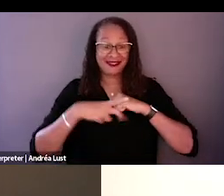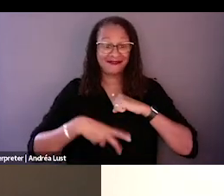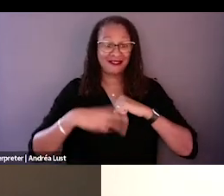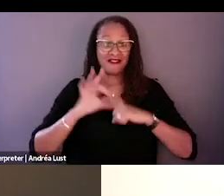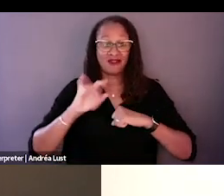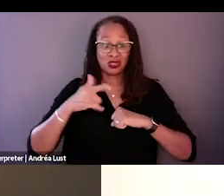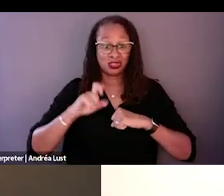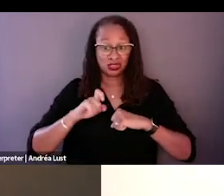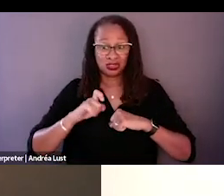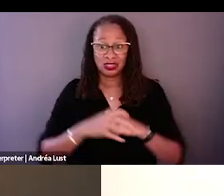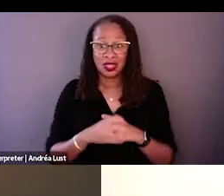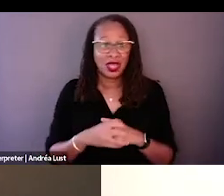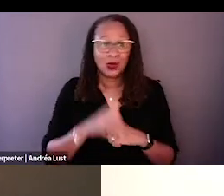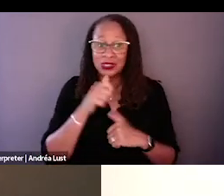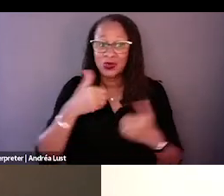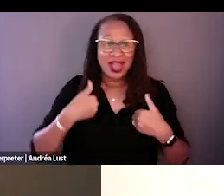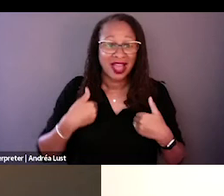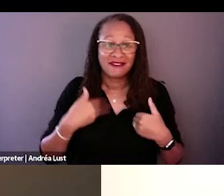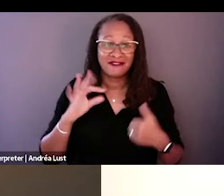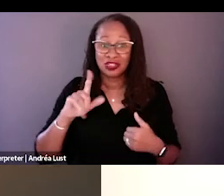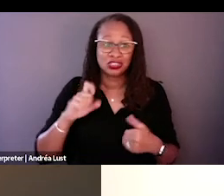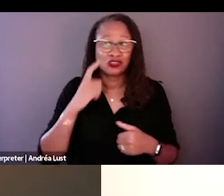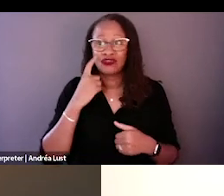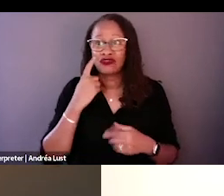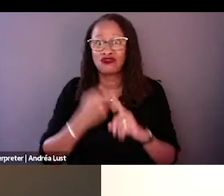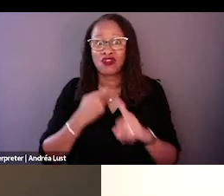You're frozen. Your image has frozen.